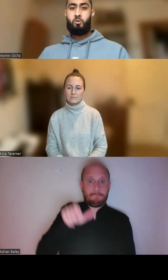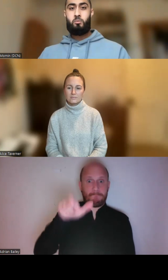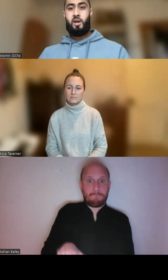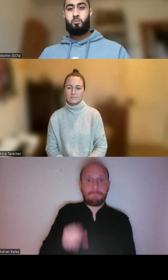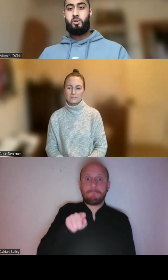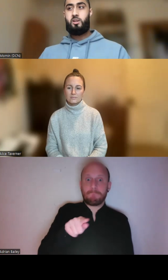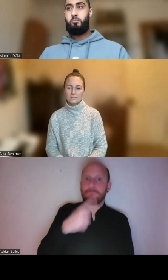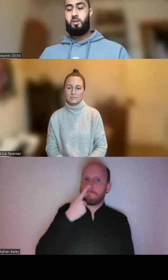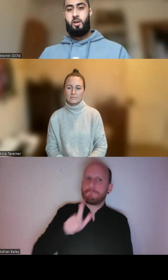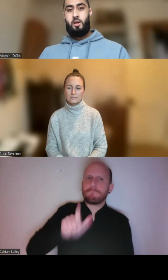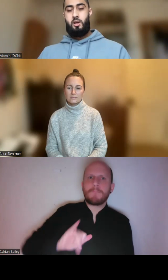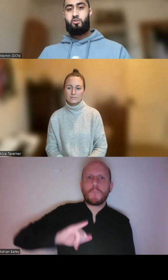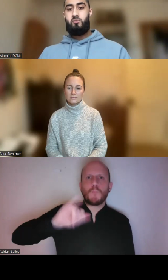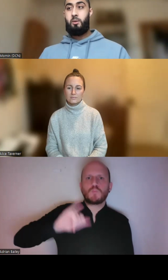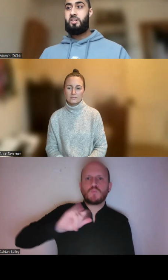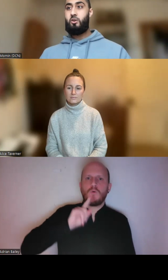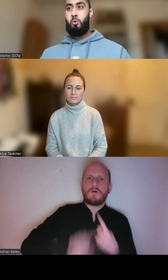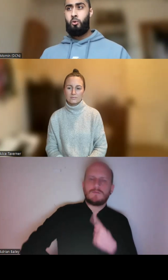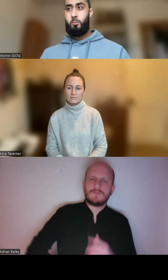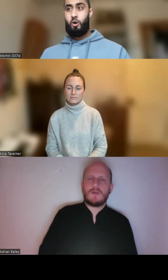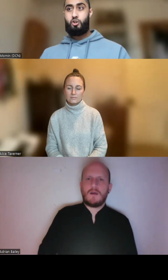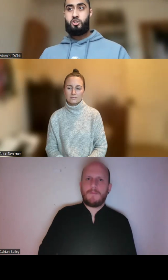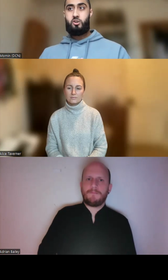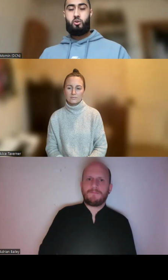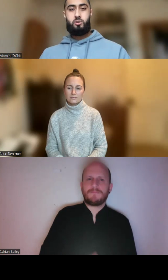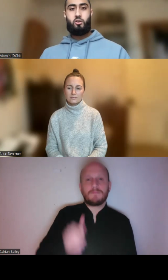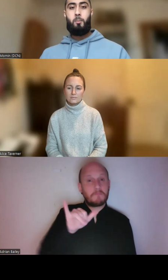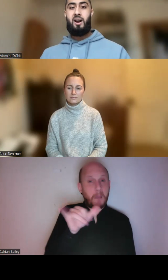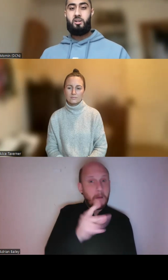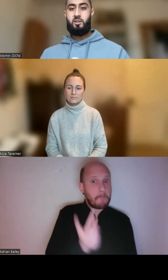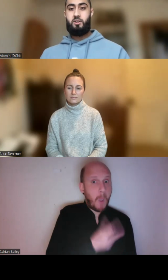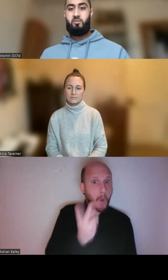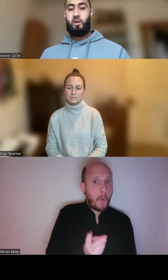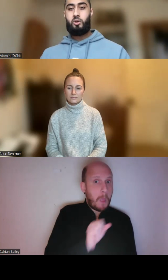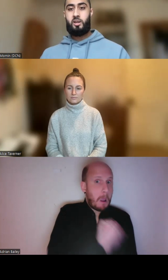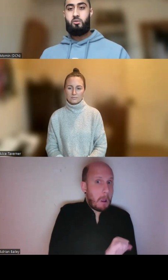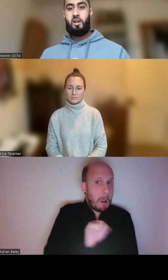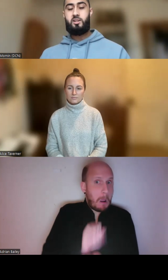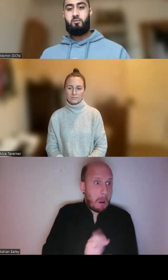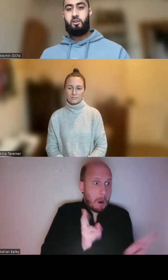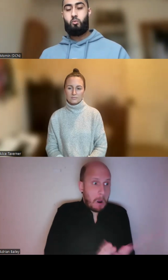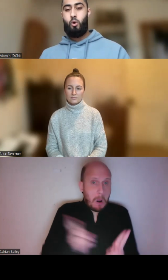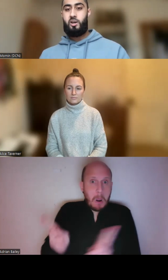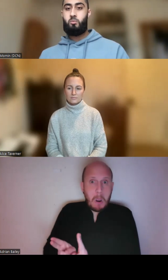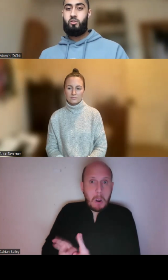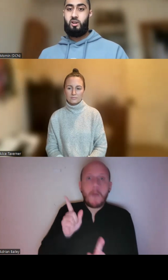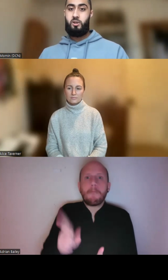I know sometimes we can be limited on both but just comparatively. We're looking at a relatively, what is more available.